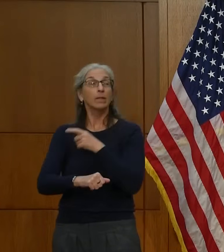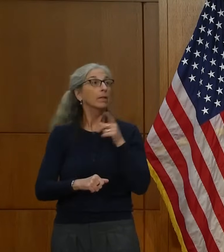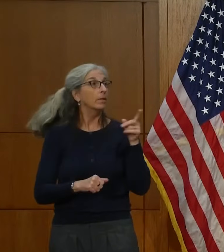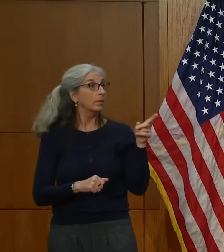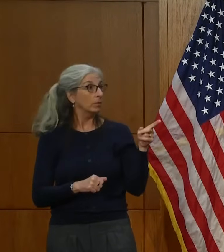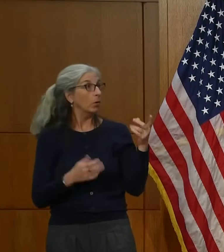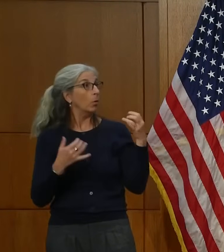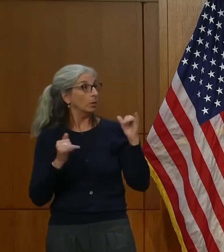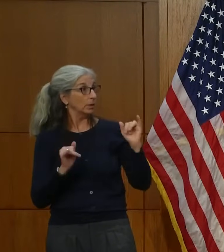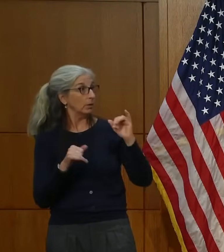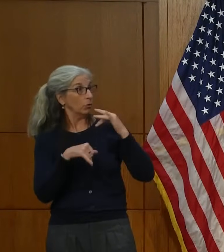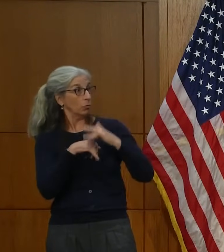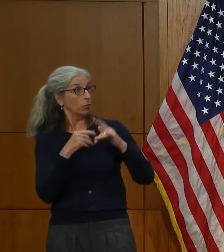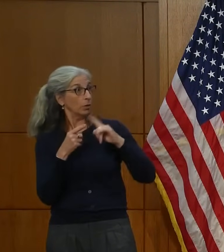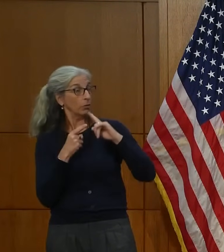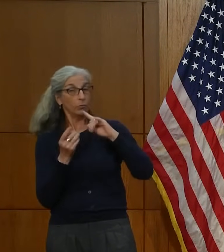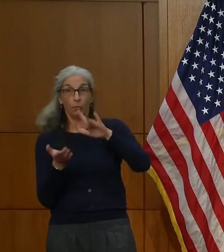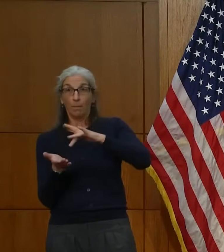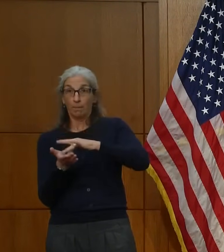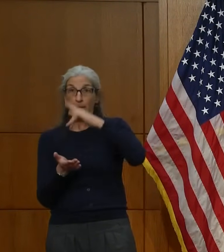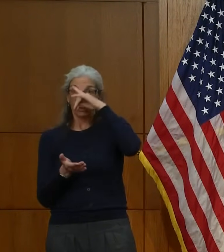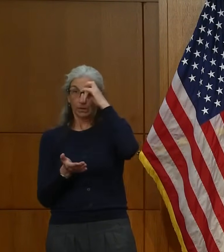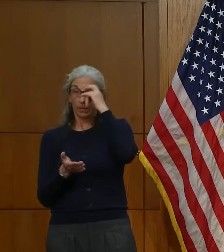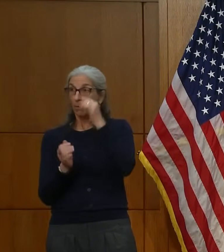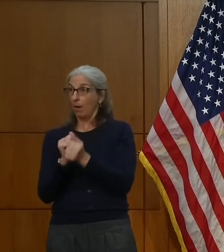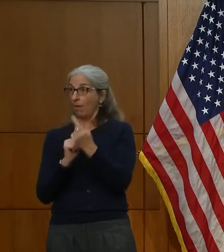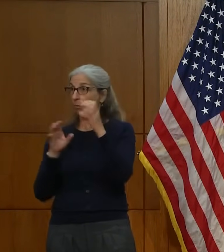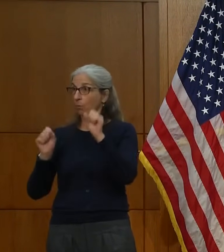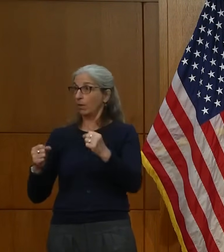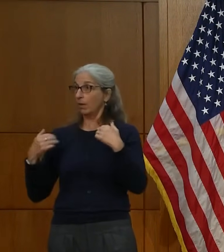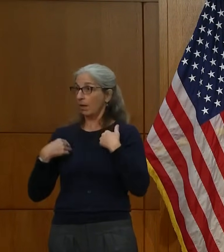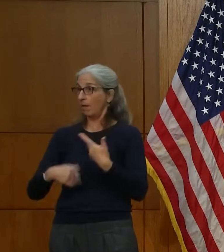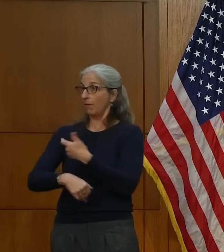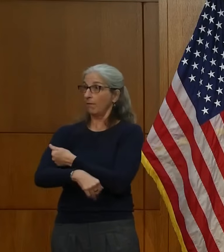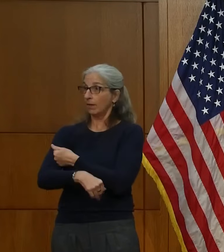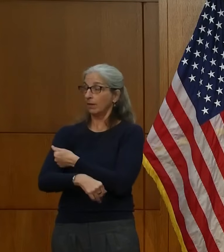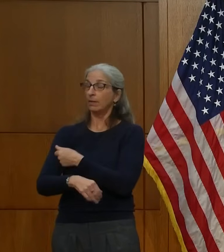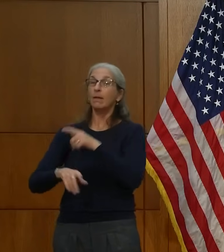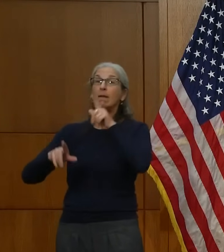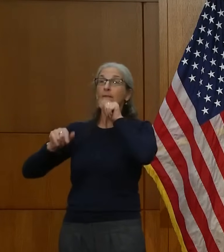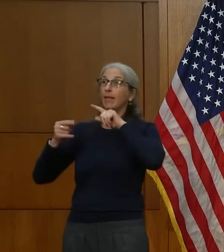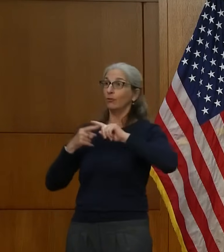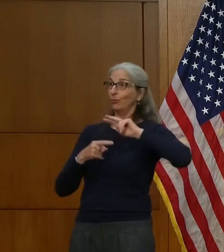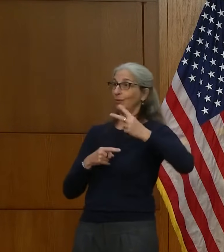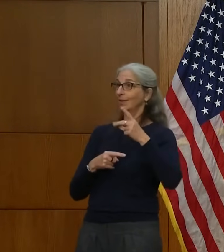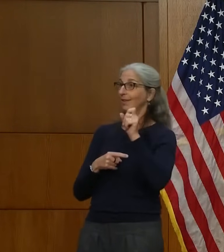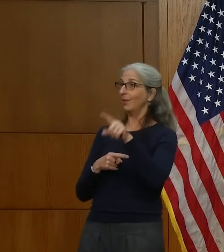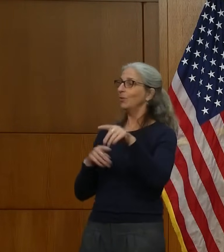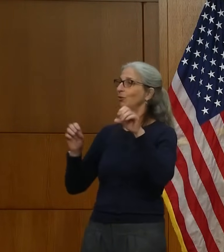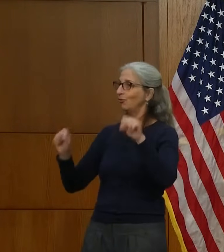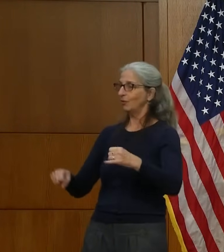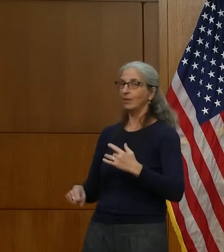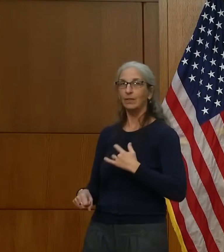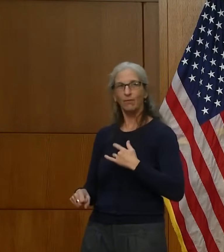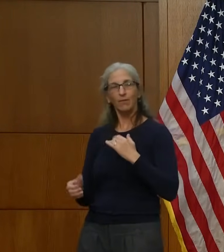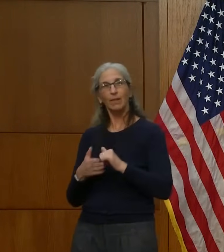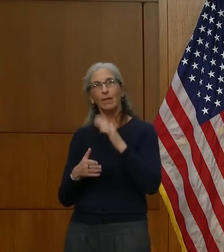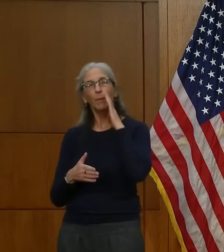WILL BE BACK YET. I'M JUST WONDERING IF THAT'S STILL THE